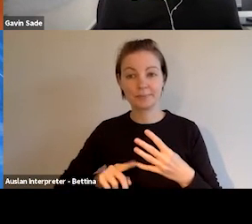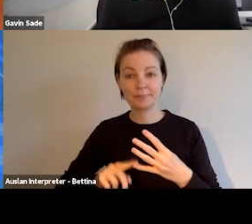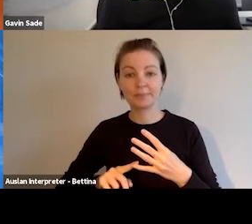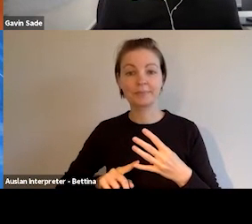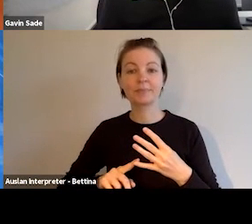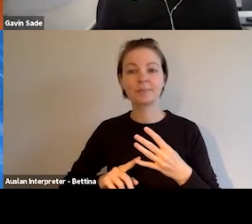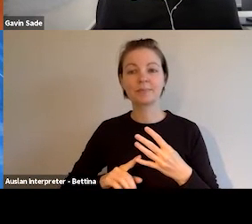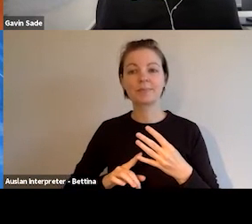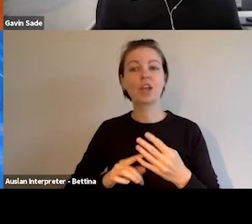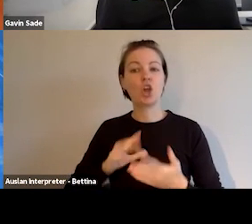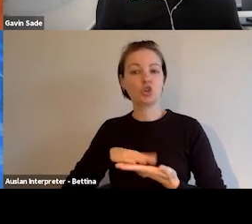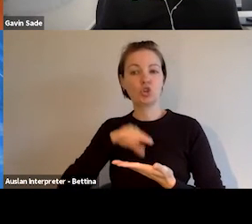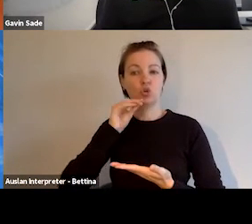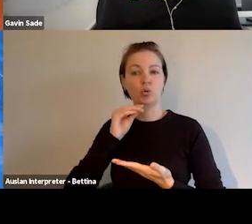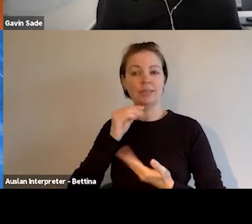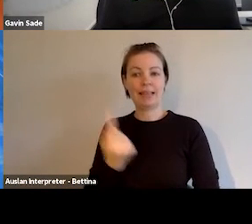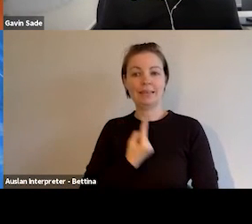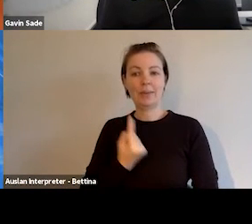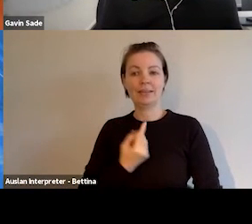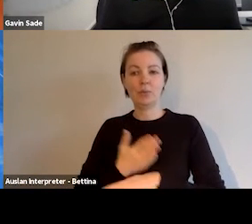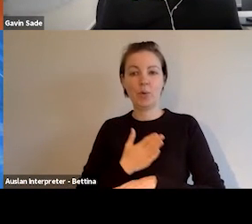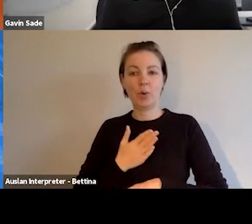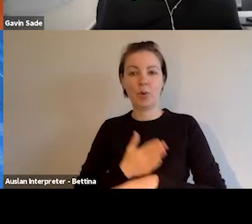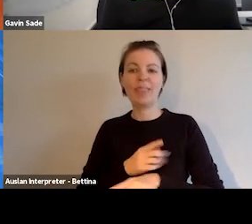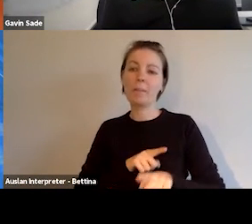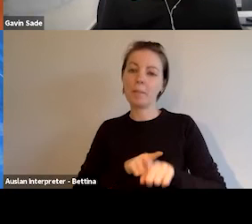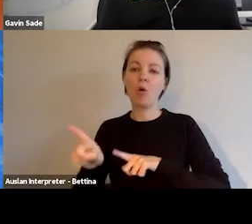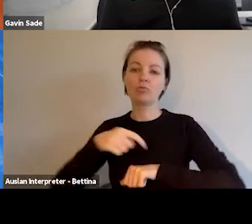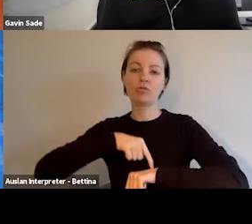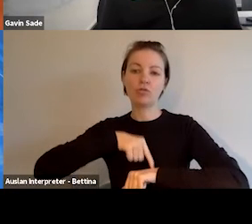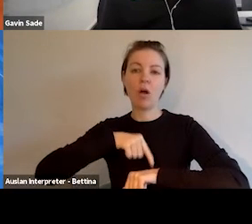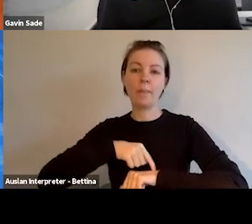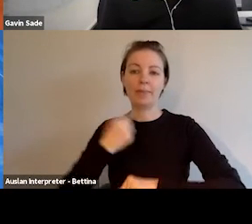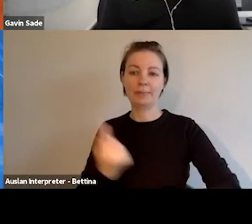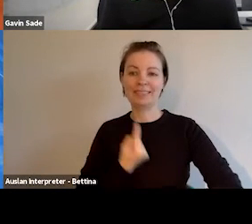work and collaborative work. Which is the bulk of the time they spend on this developing, refining,